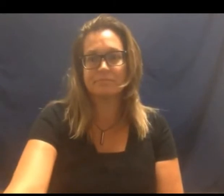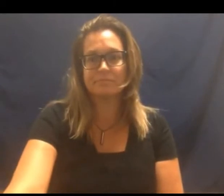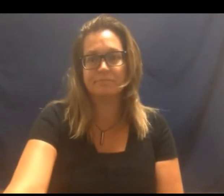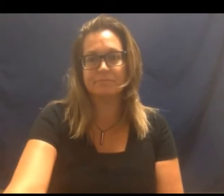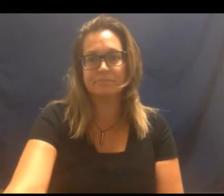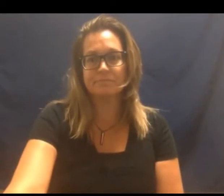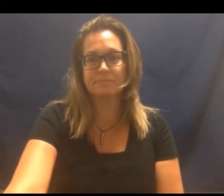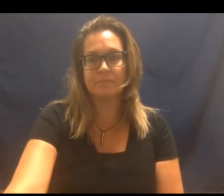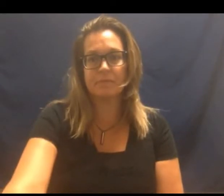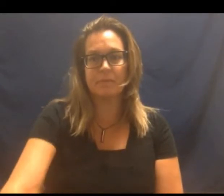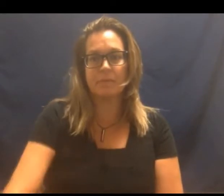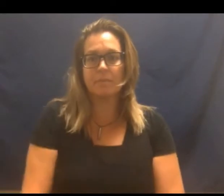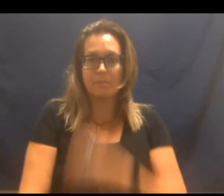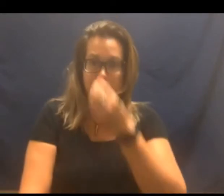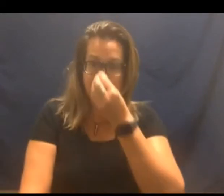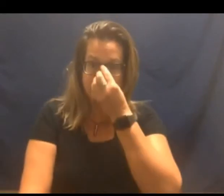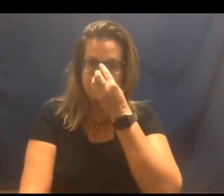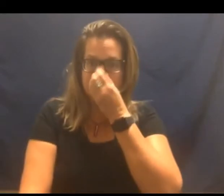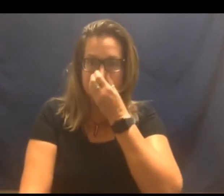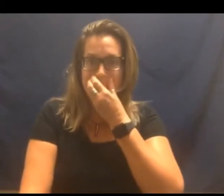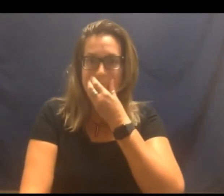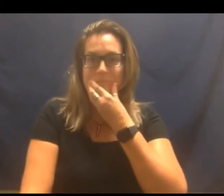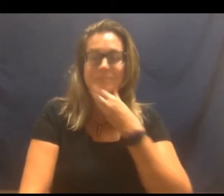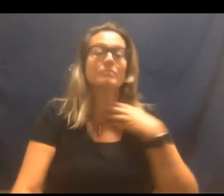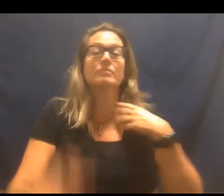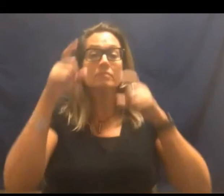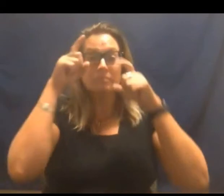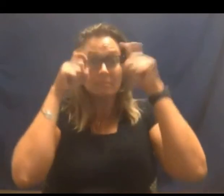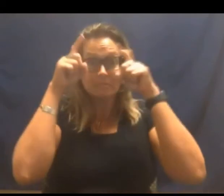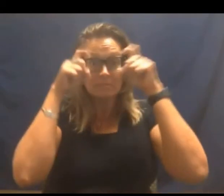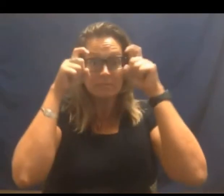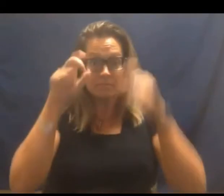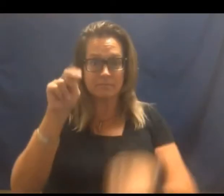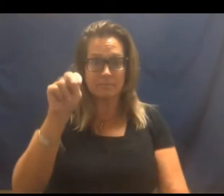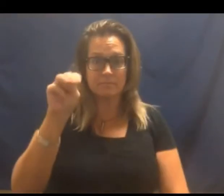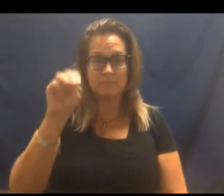you're translating it into glossing.